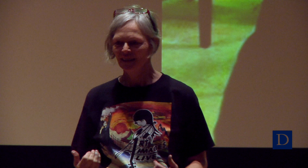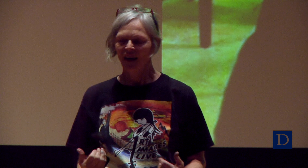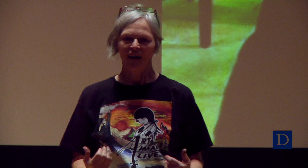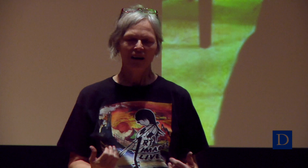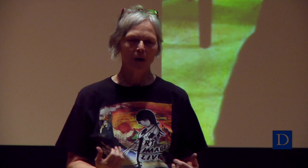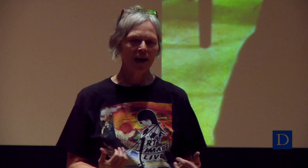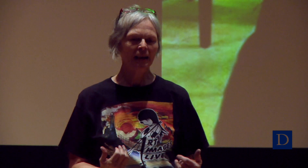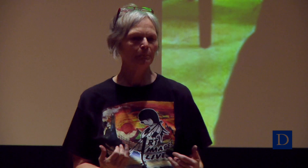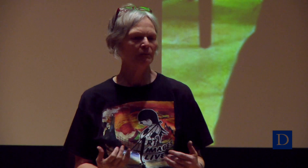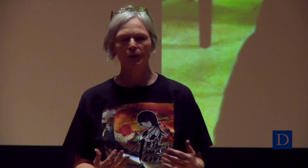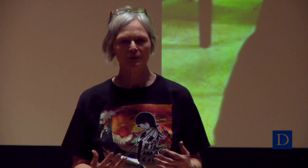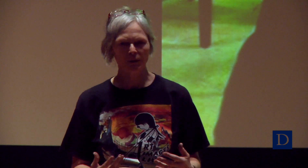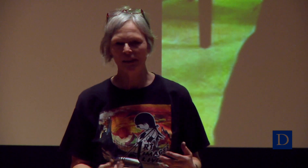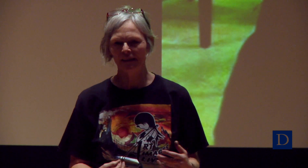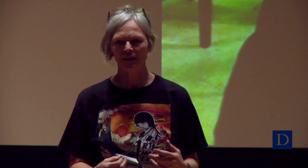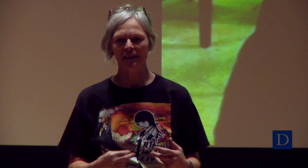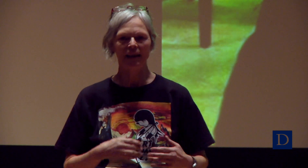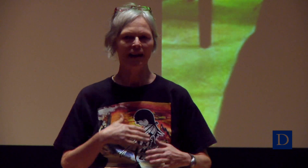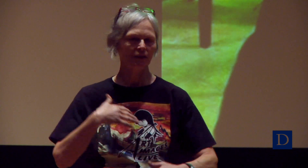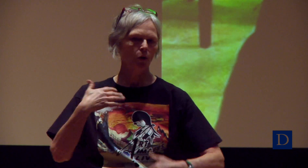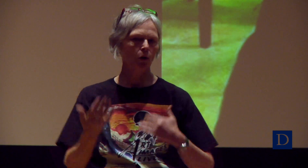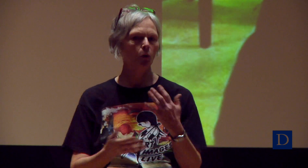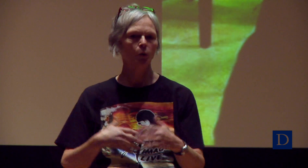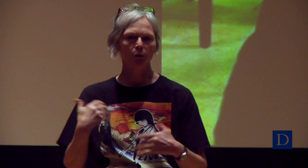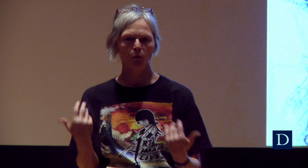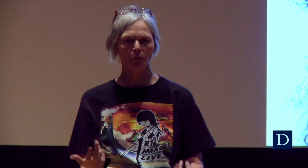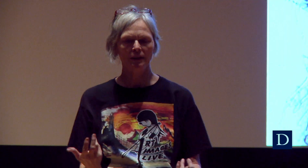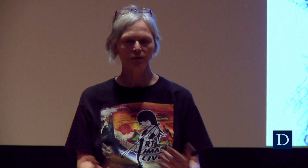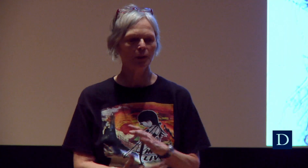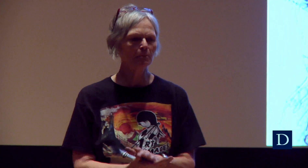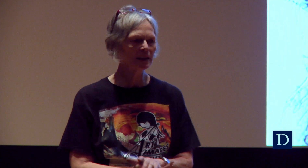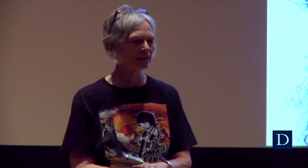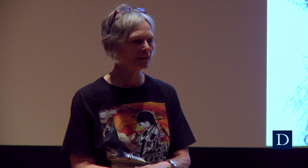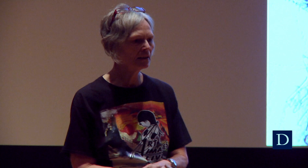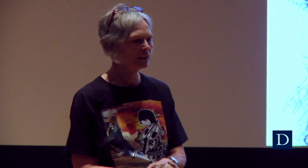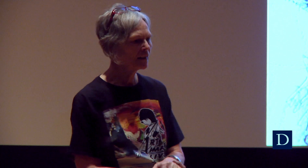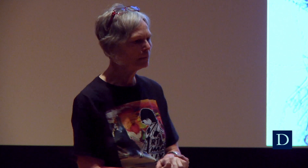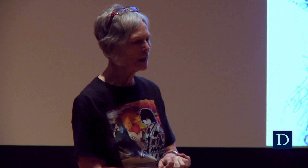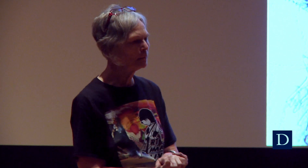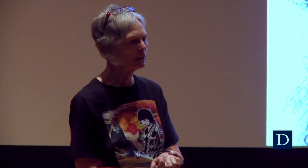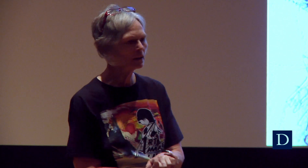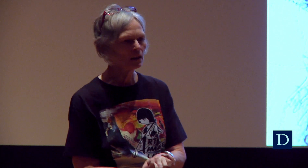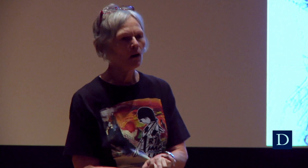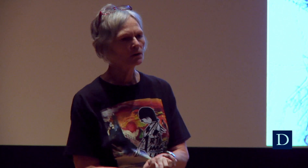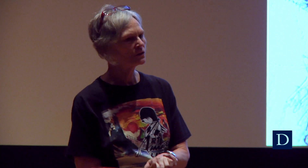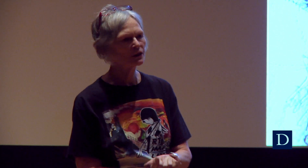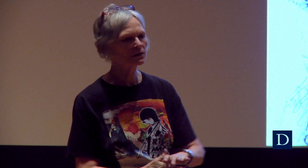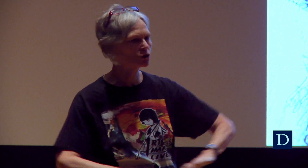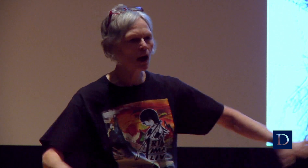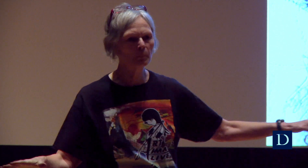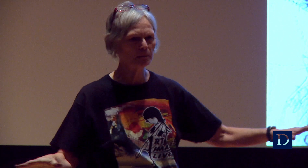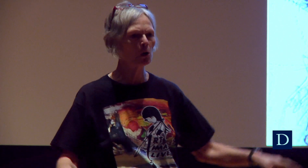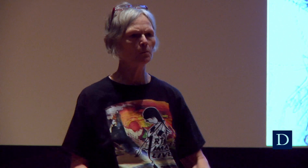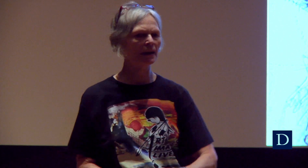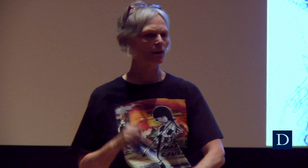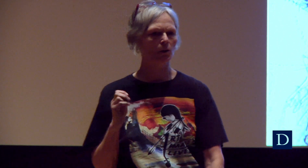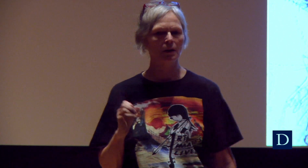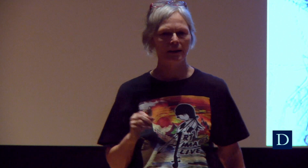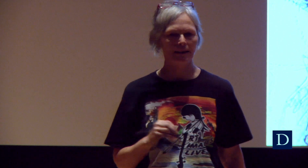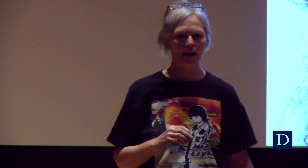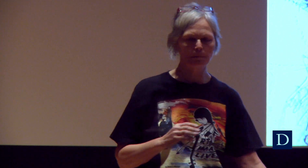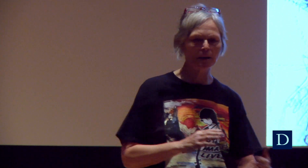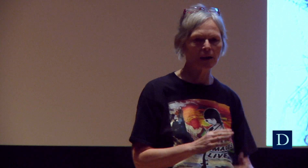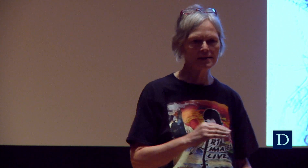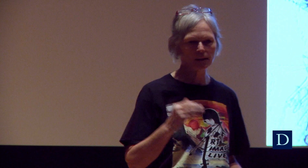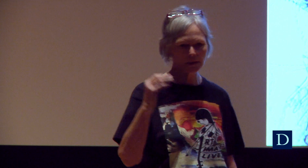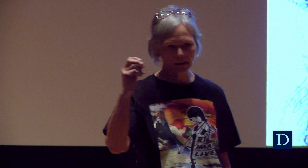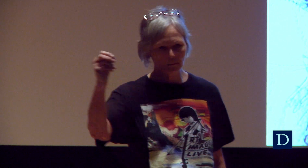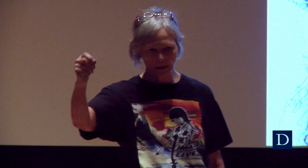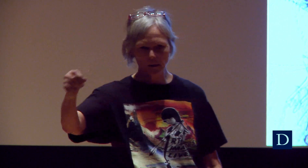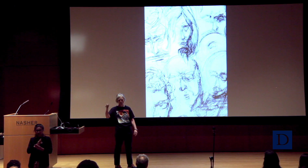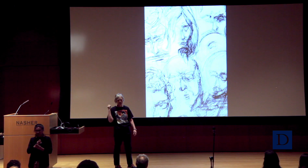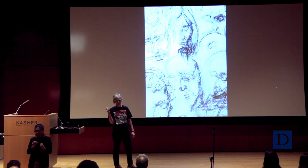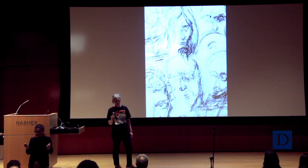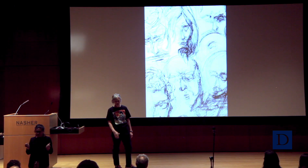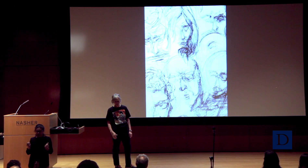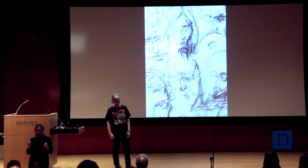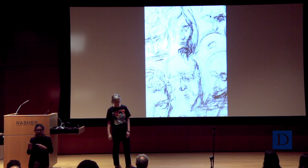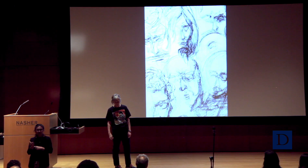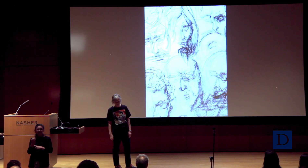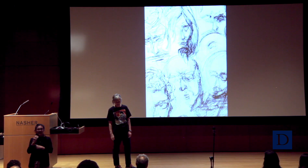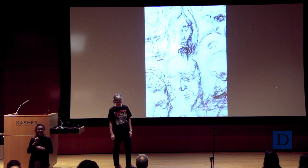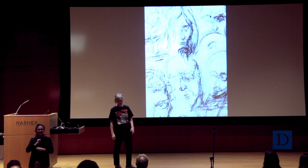I had been very, very ill and had to go through this treatment that just shot my bone marrow, and I made myself get up and walk up to Weaver Street every day.